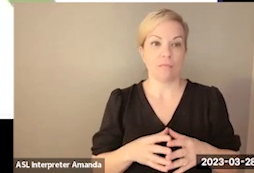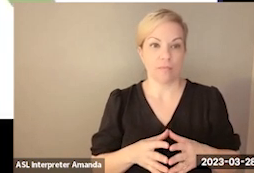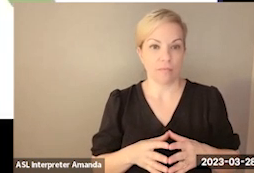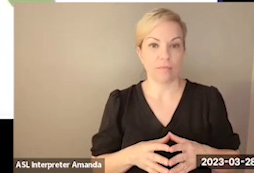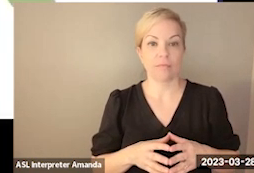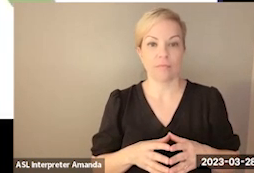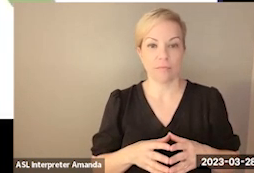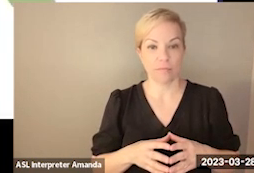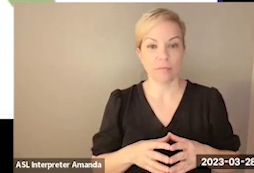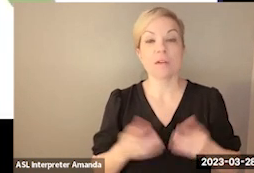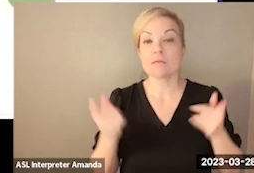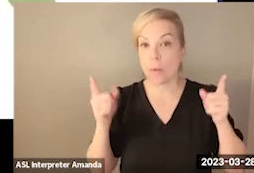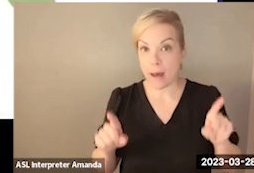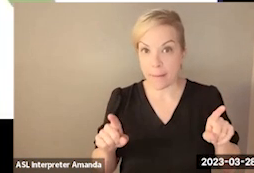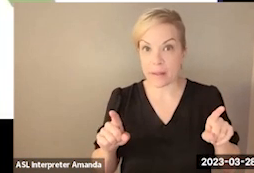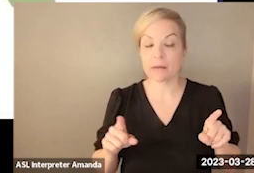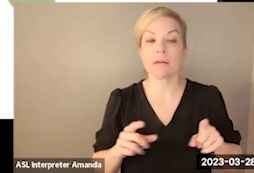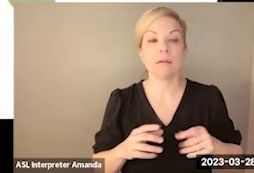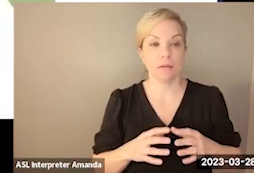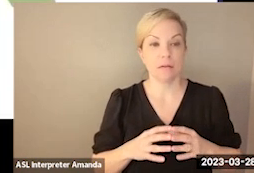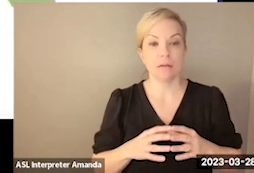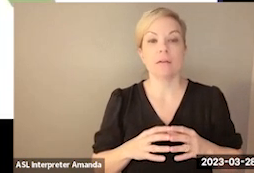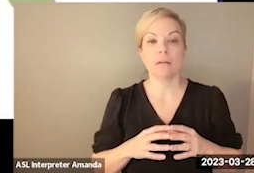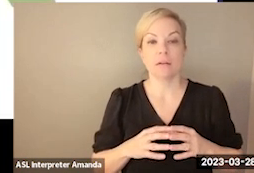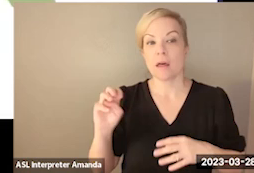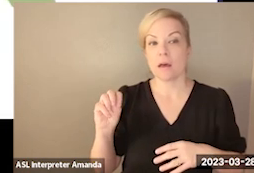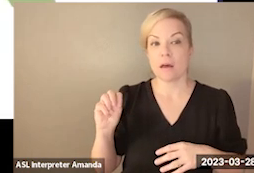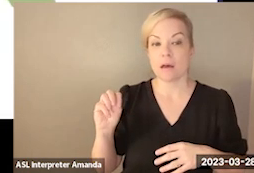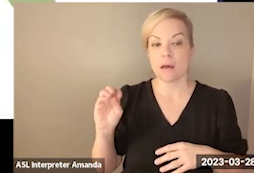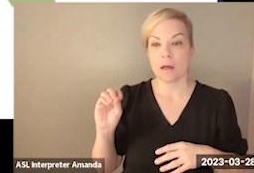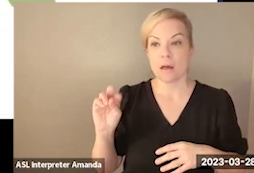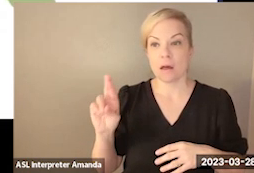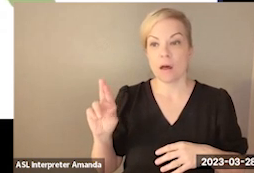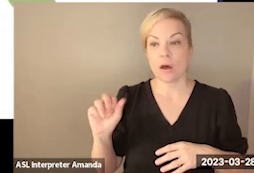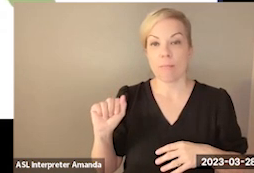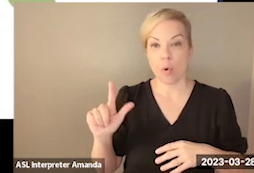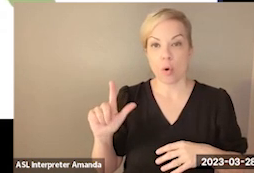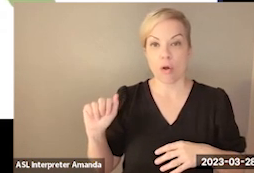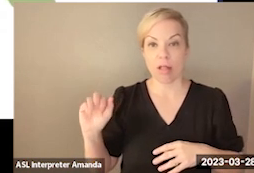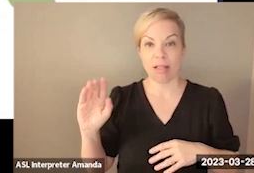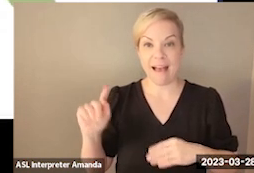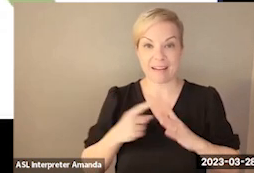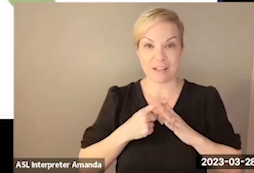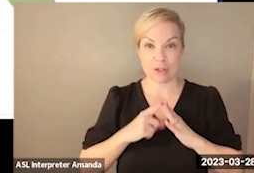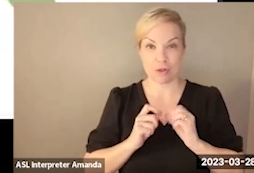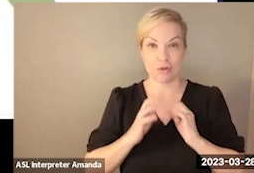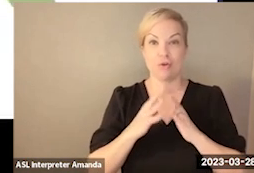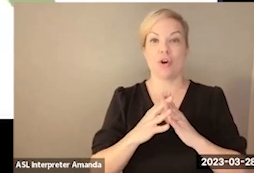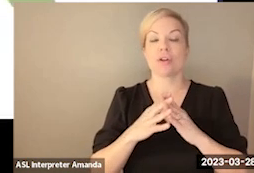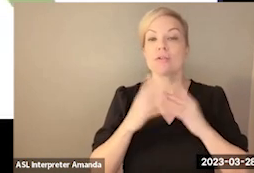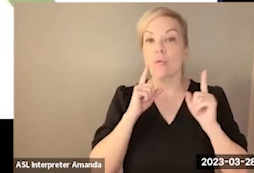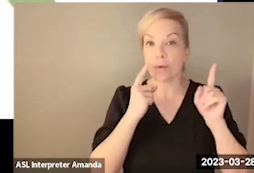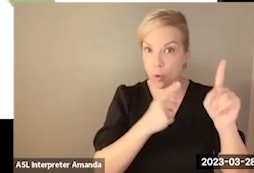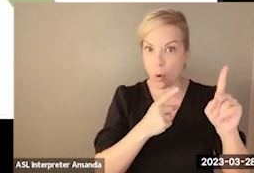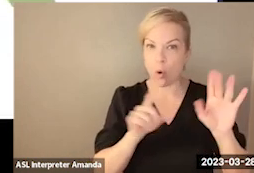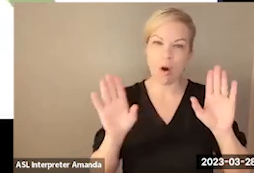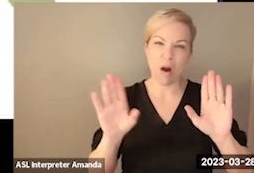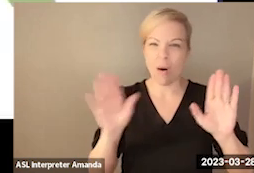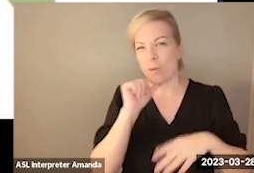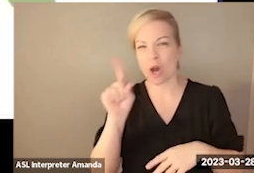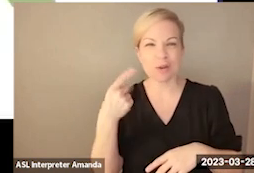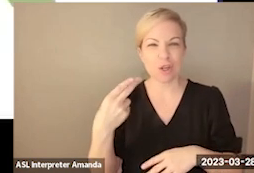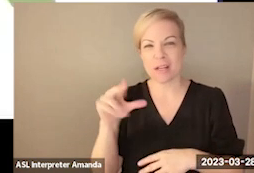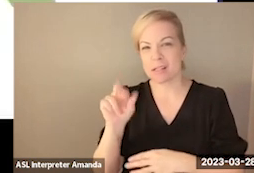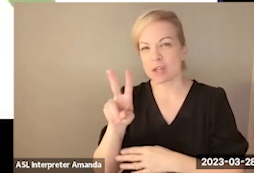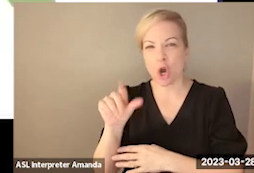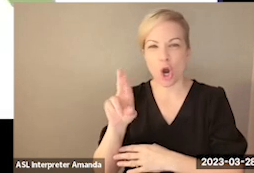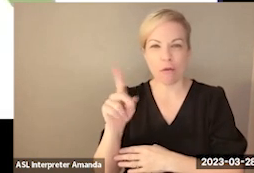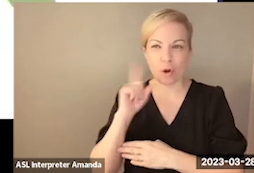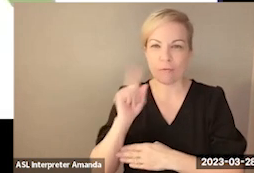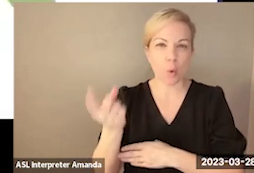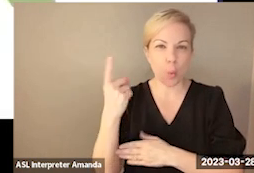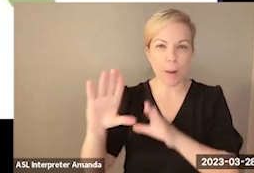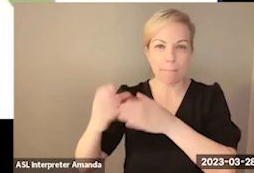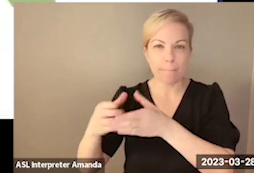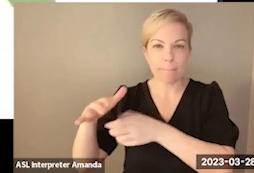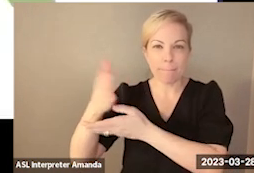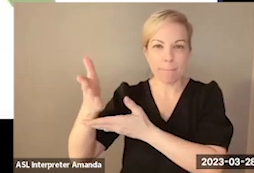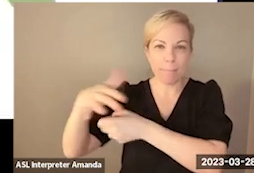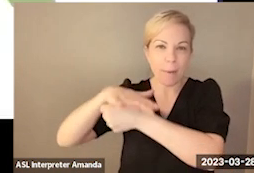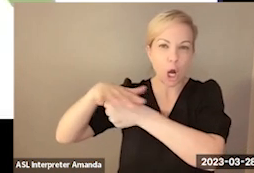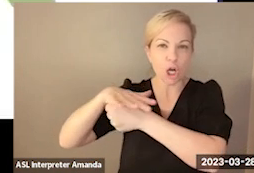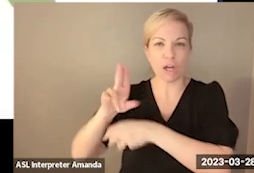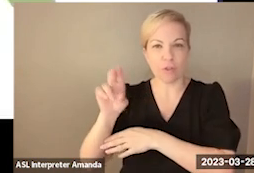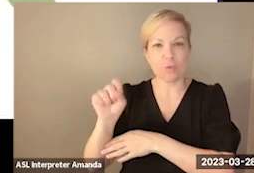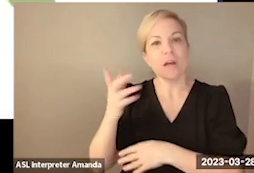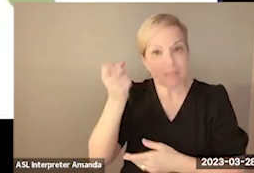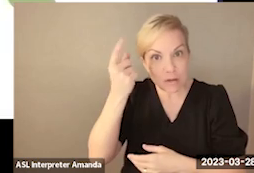Debbie Stine, Science & Technology Policy Academy: with the advent of moral act, which was the goal here was to say, rather than just having, you know, like a Harvard University, that is only for one part of the night United States, and this is in the 1860 S.